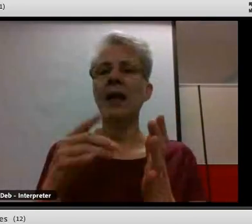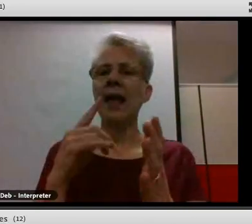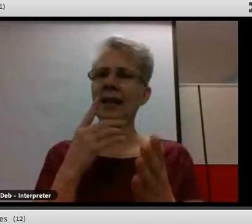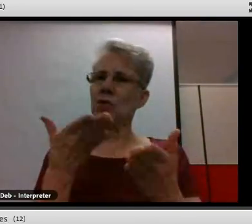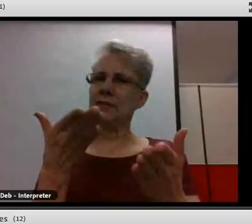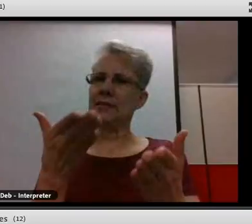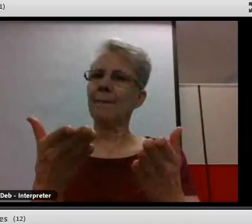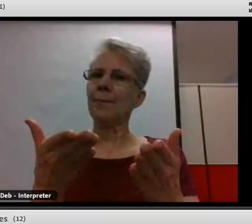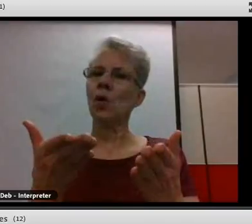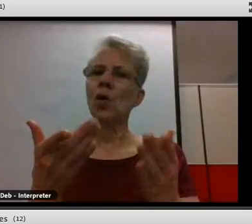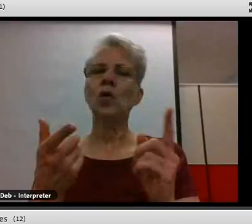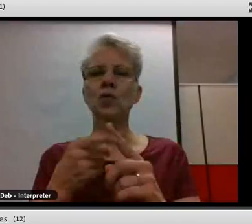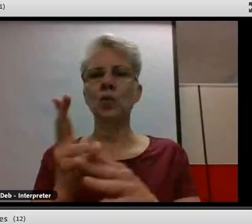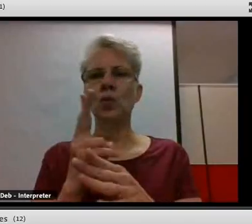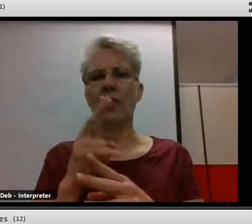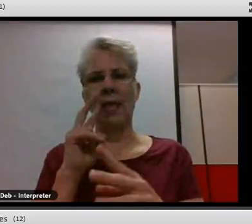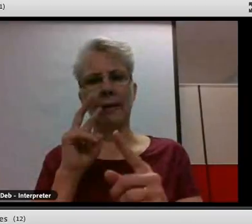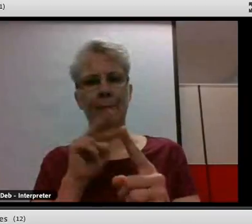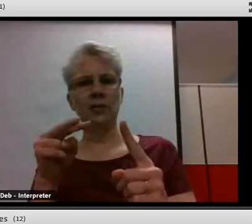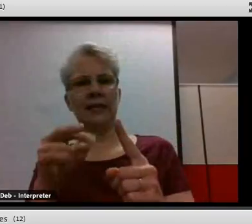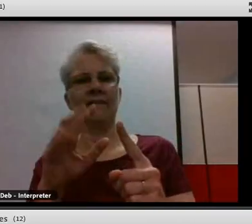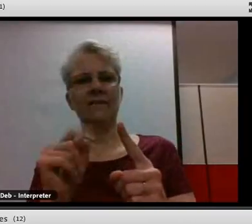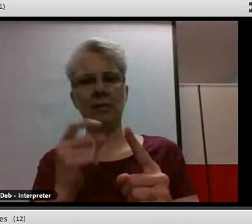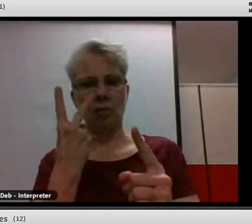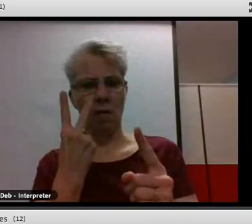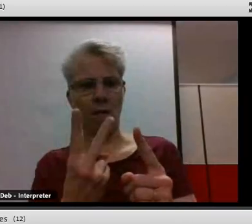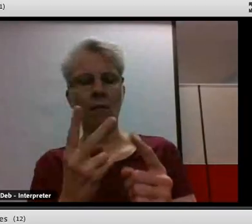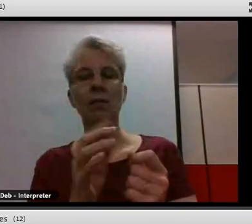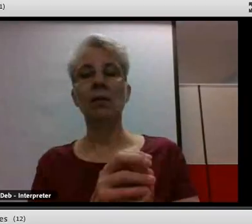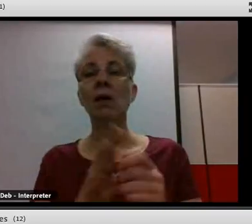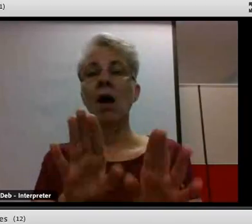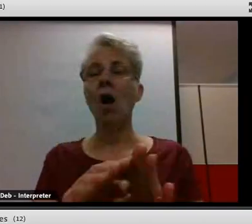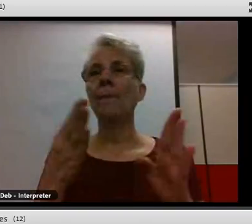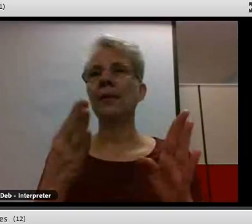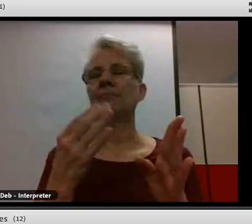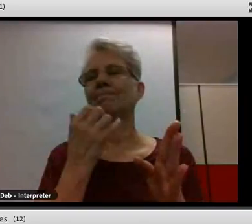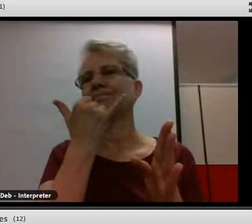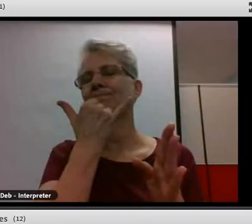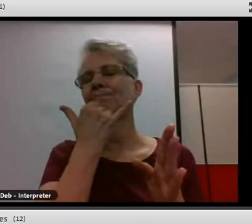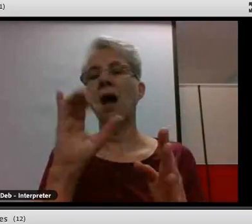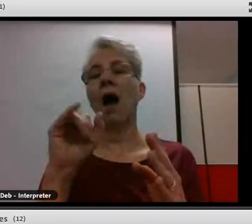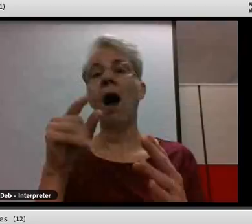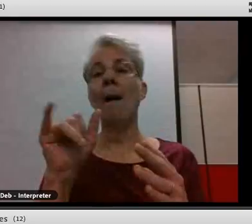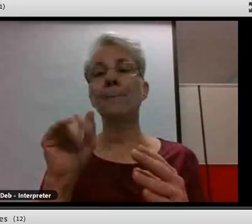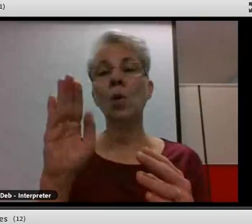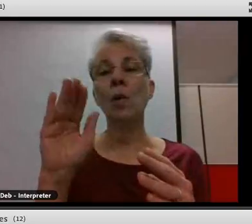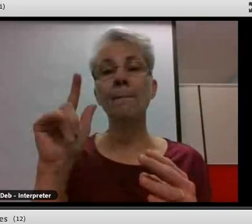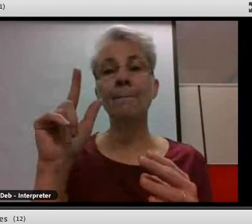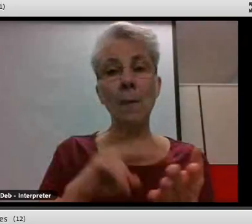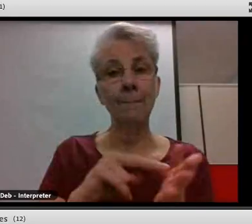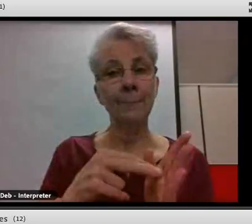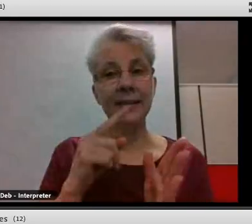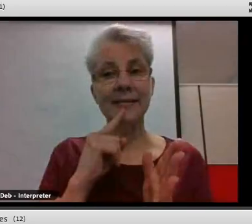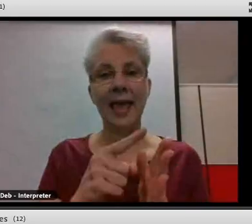evaluating your technology and then communicating and instructing your users on how to use it.